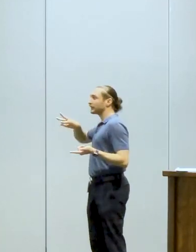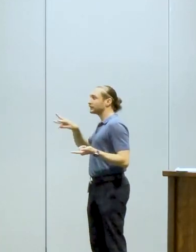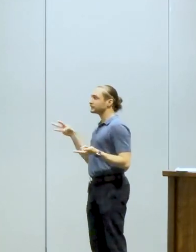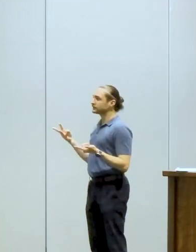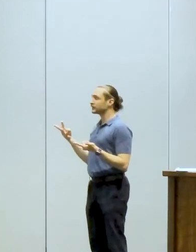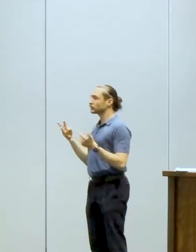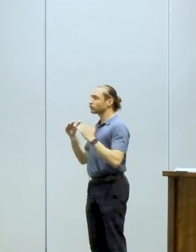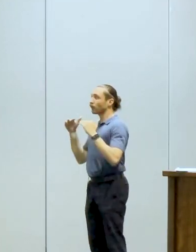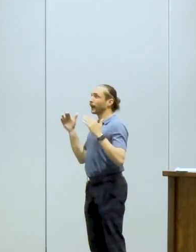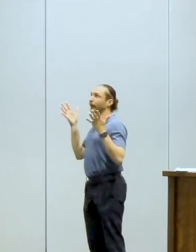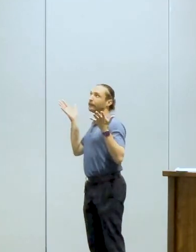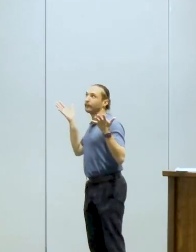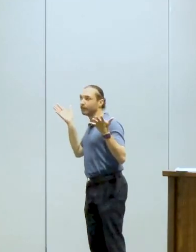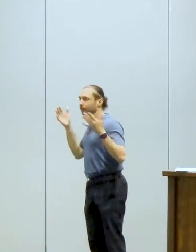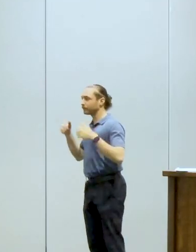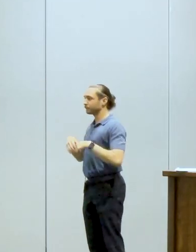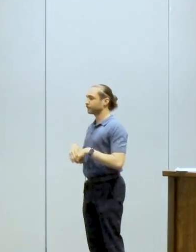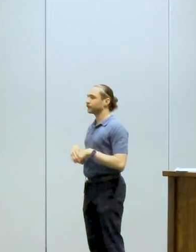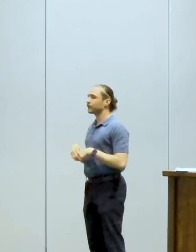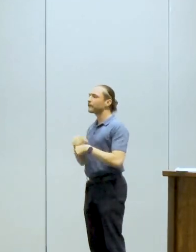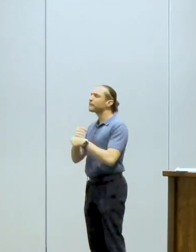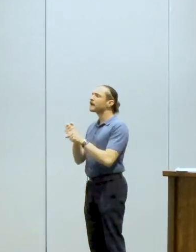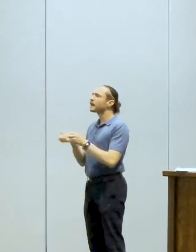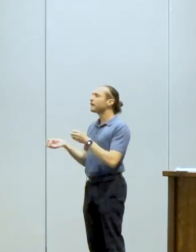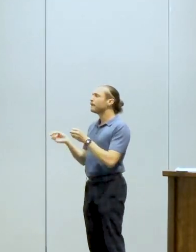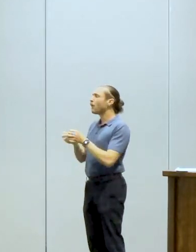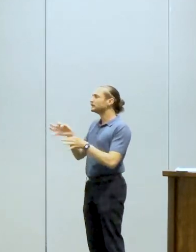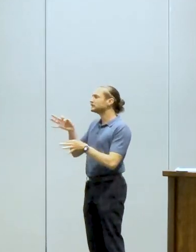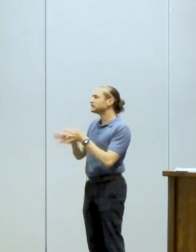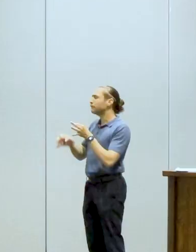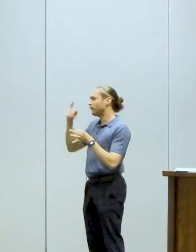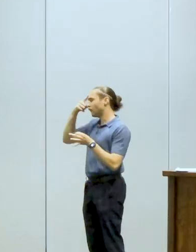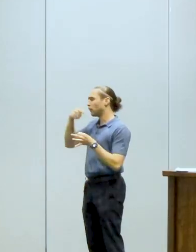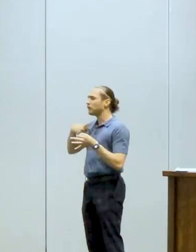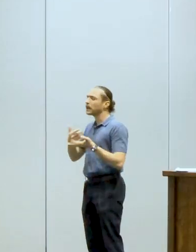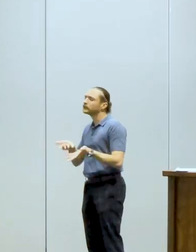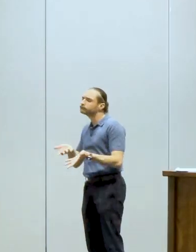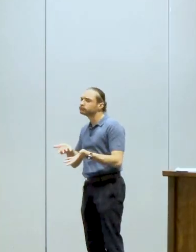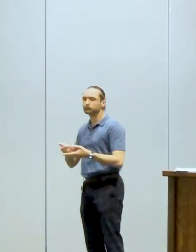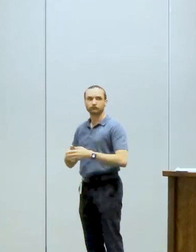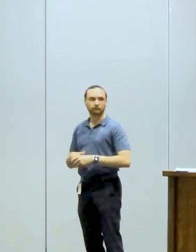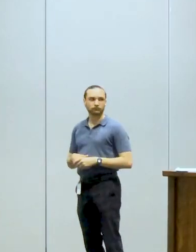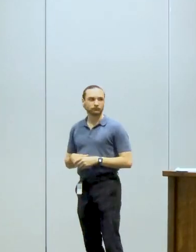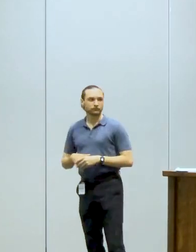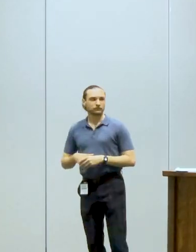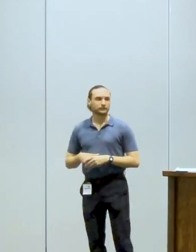right? Can you make this easier to understand and without the